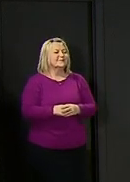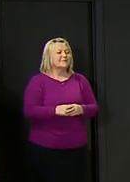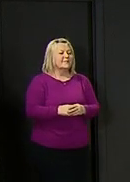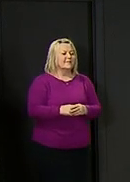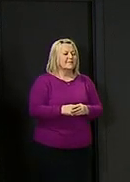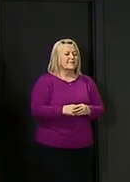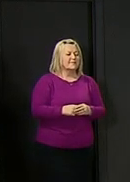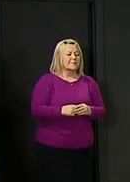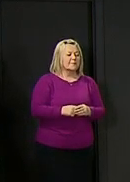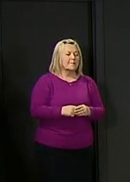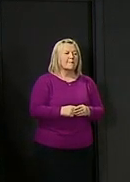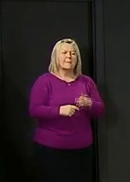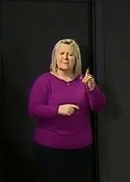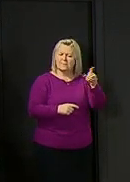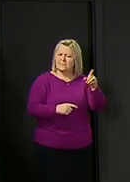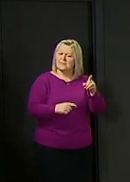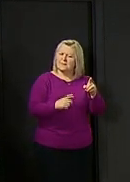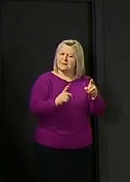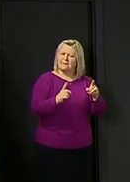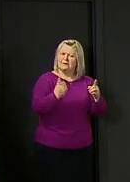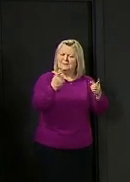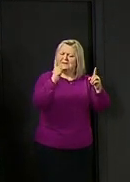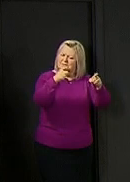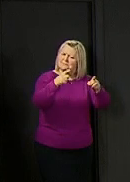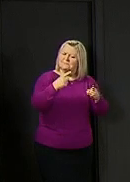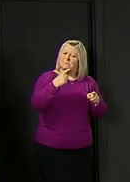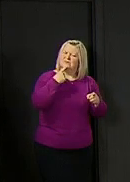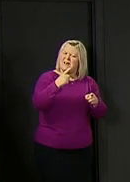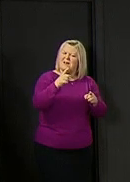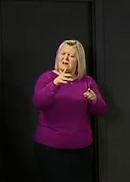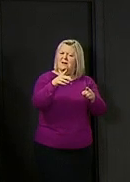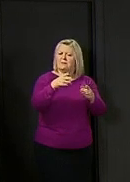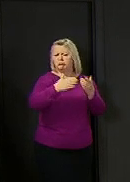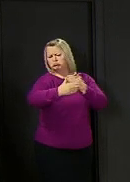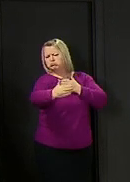Yeah, sorry, you mentioned the changes in the way the death figure will be reported.